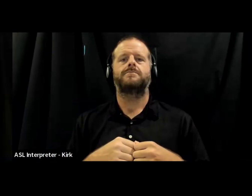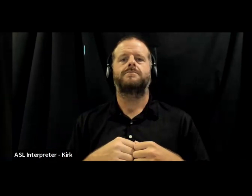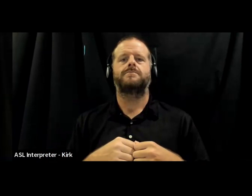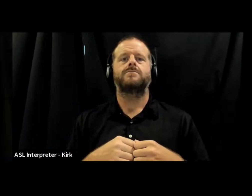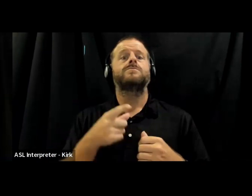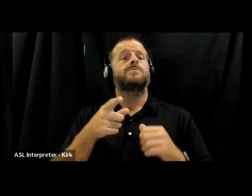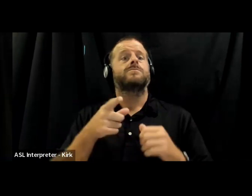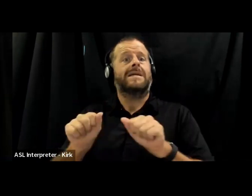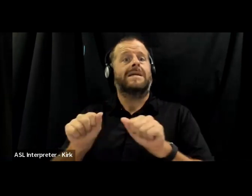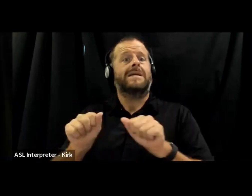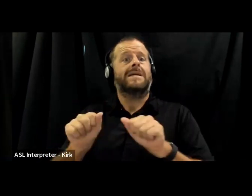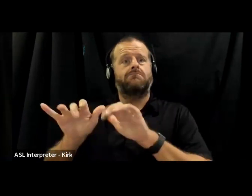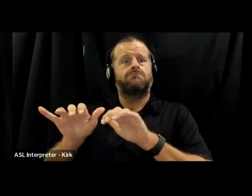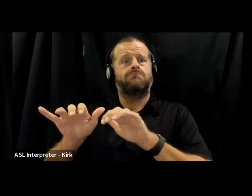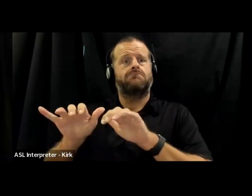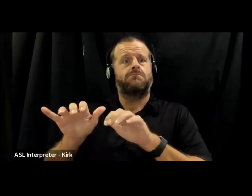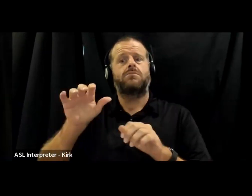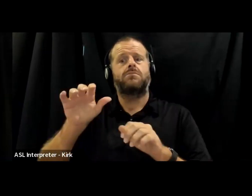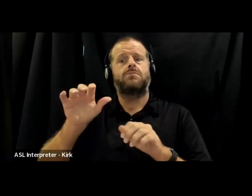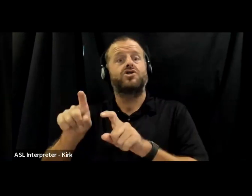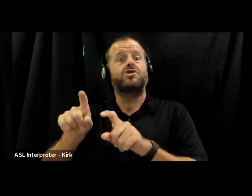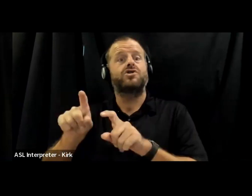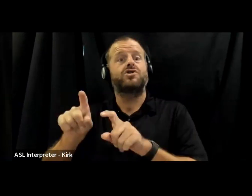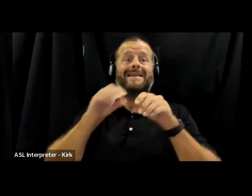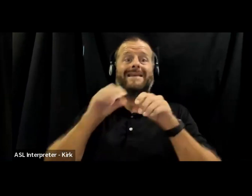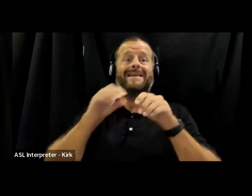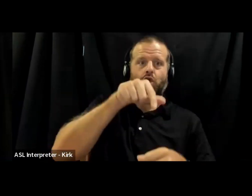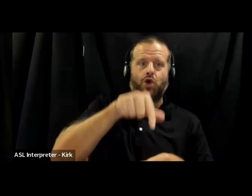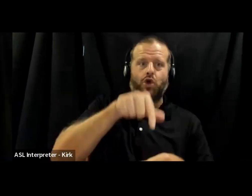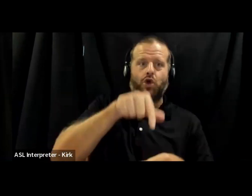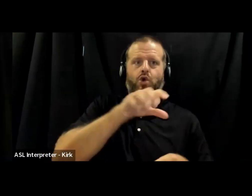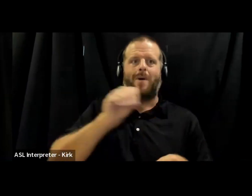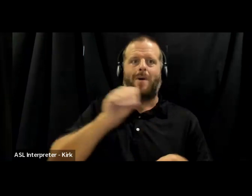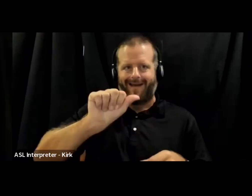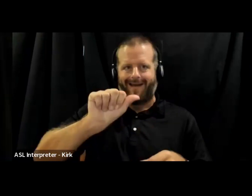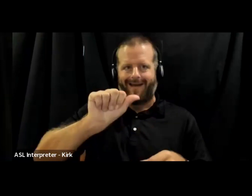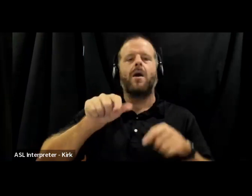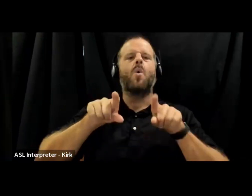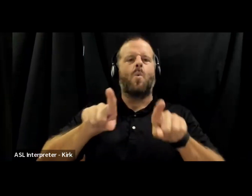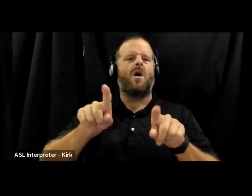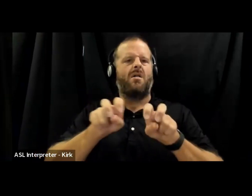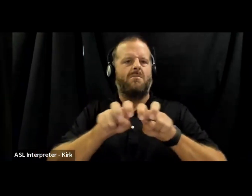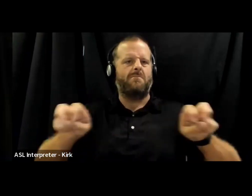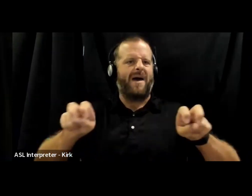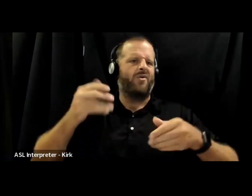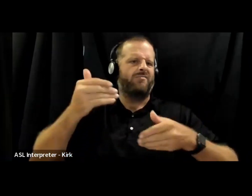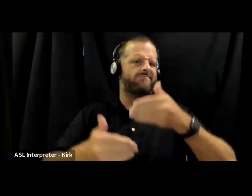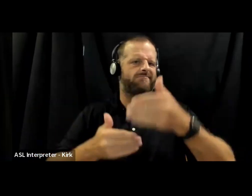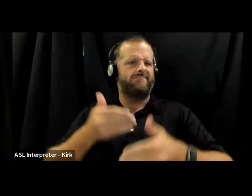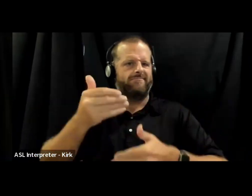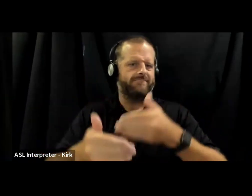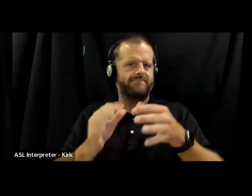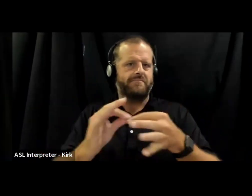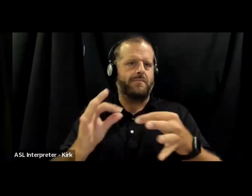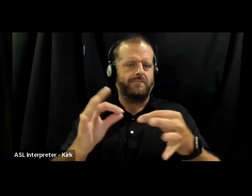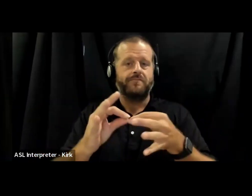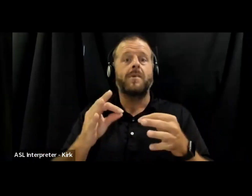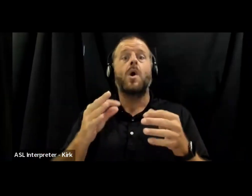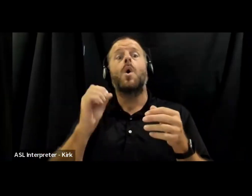in the Q&A, as, the panel moves along and or after the session or both.